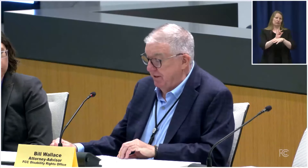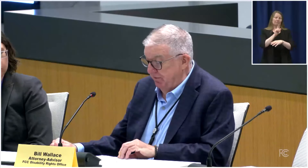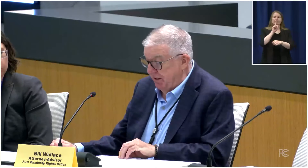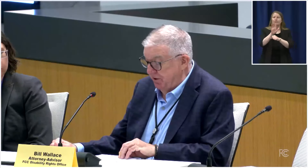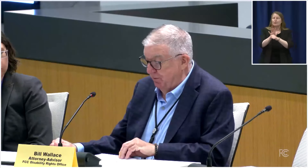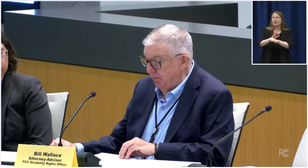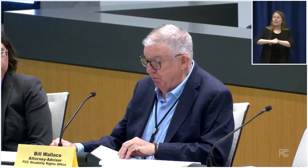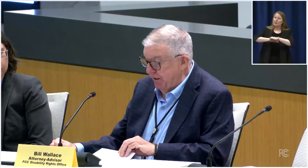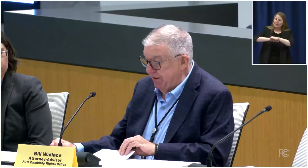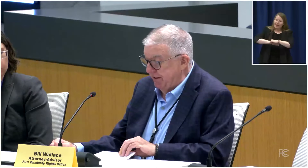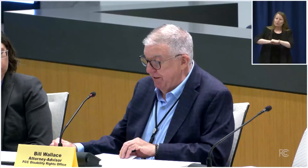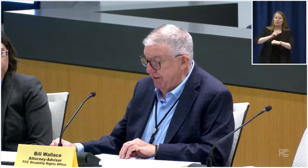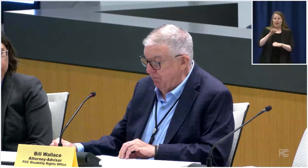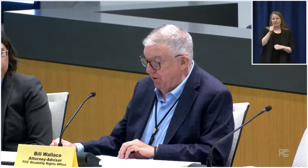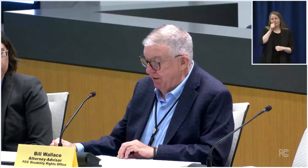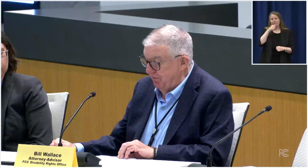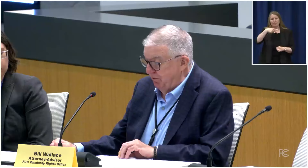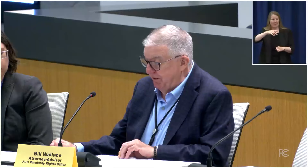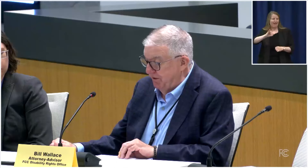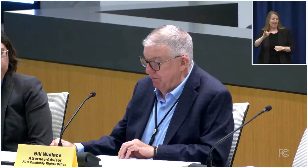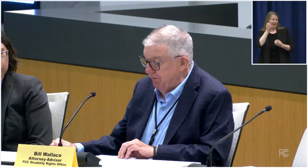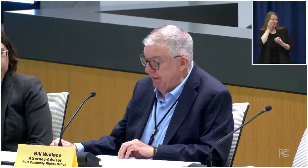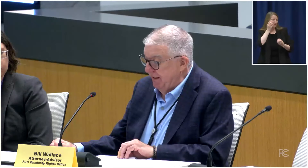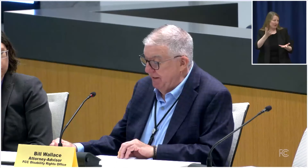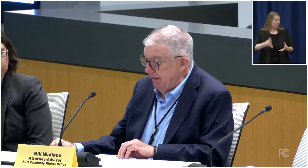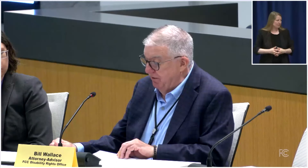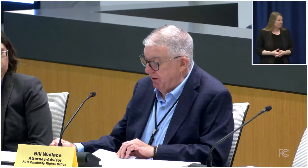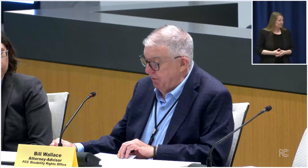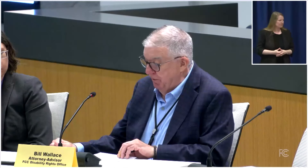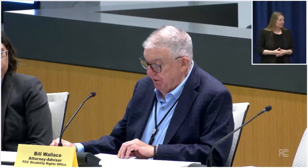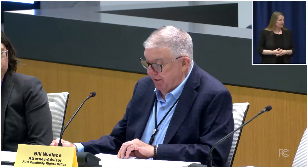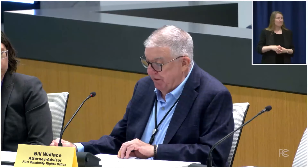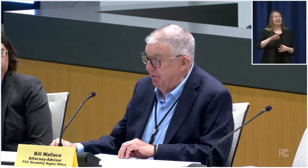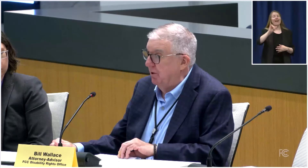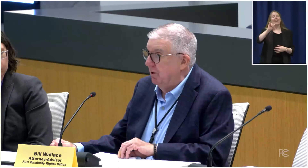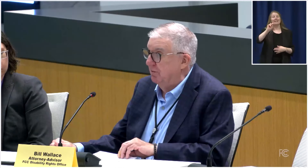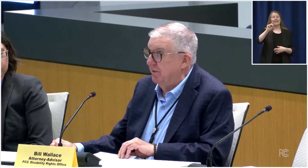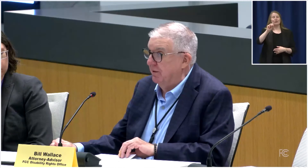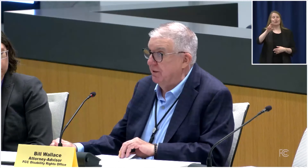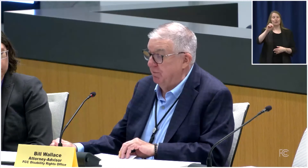ENABLE THE TRANSFER OF AN INBOUND DIRECT VIDEO CALL TO A VRS PROVIDER WHEN NEEDED